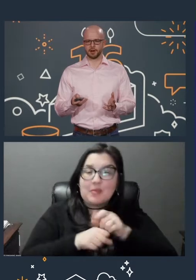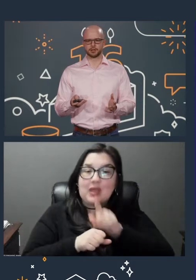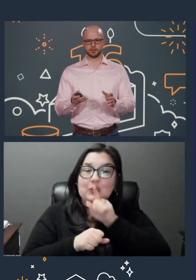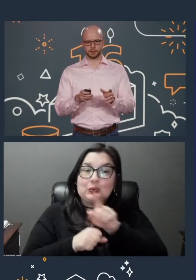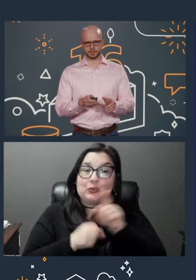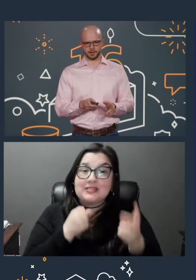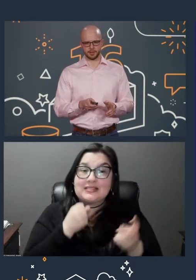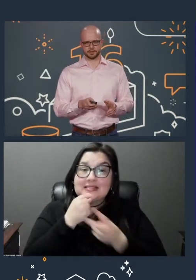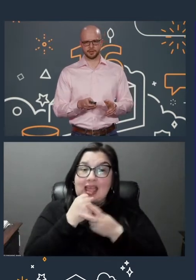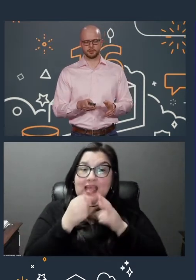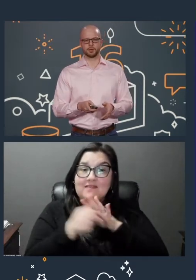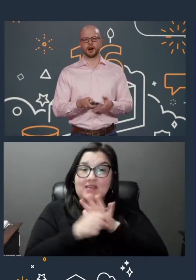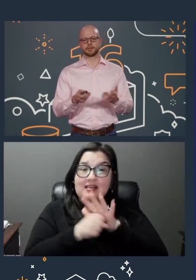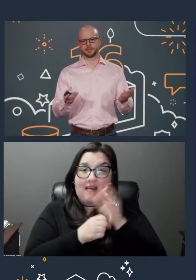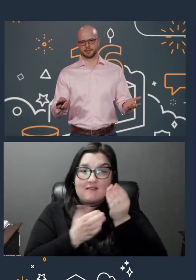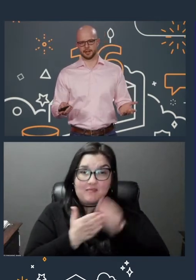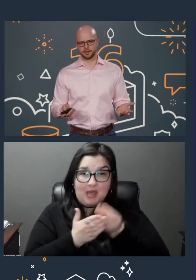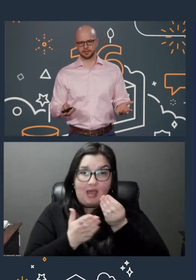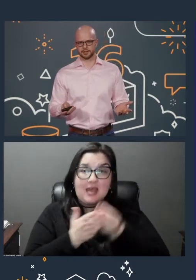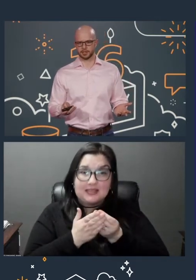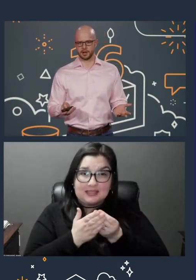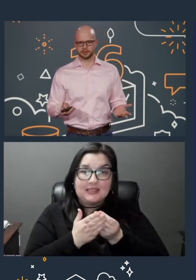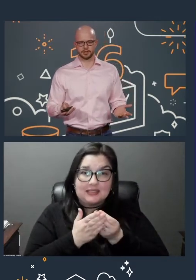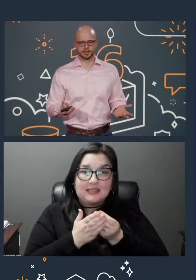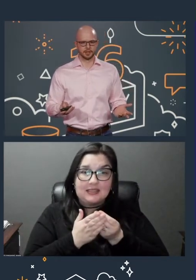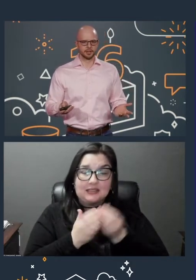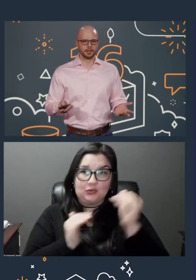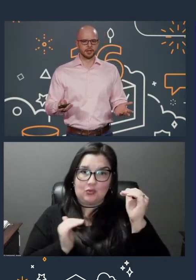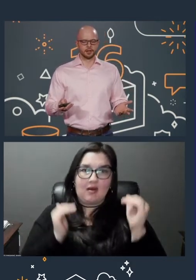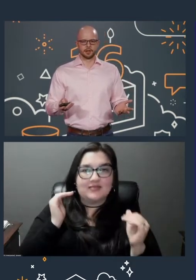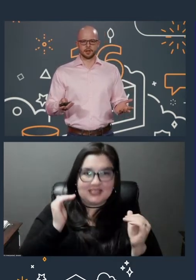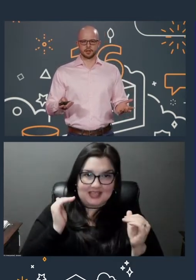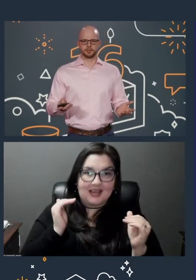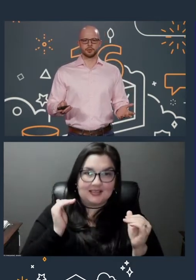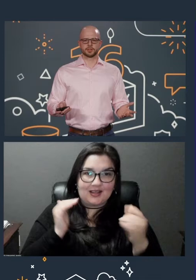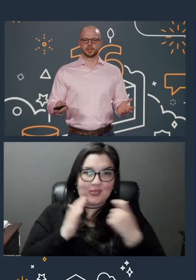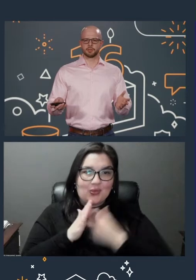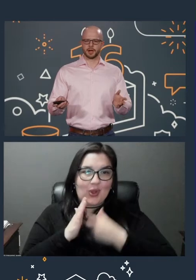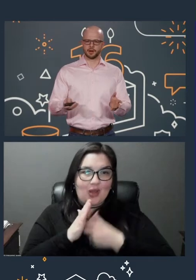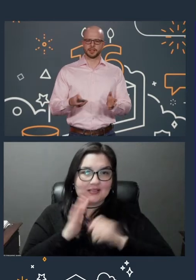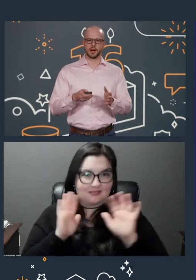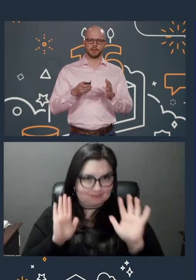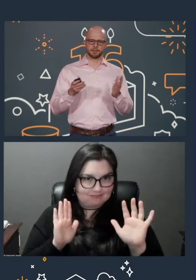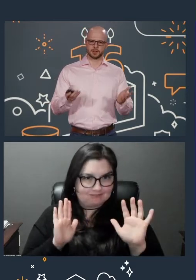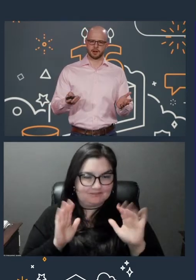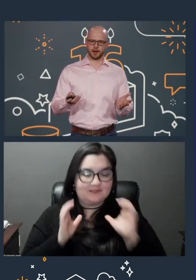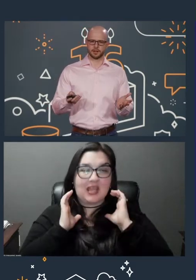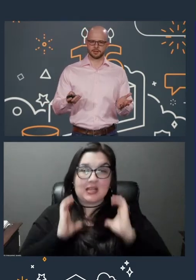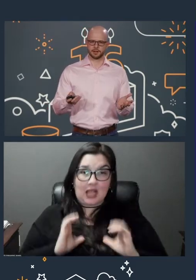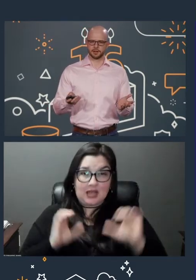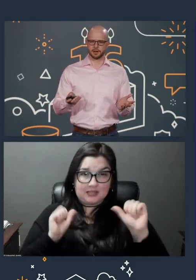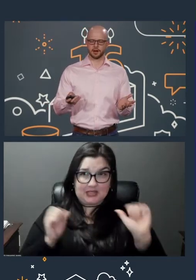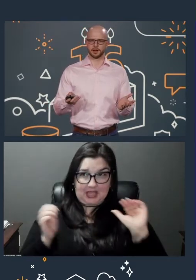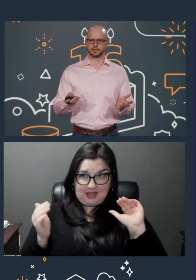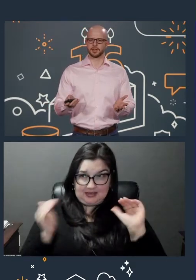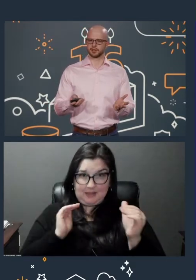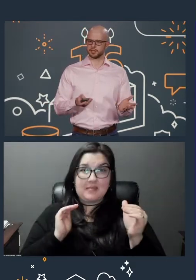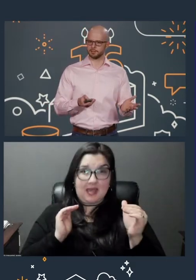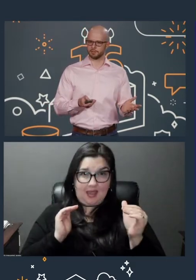on your storage cost to offset that transition cost. Customers can compare the upfront cost of transition